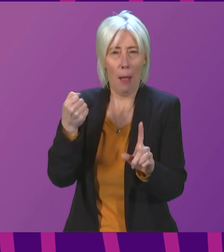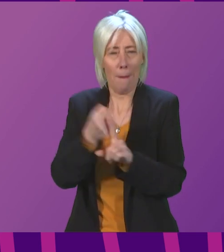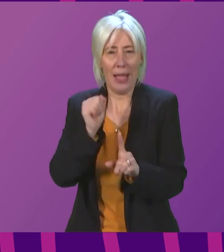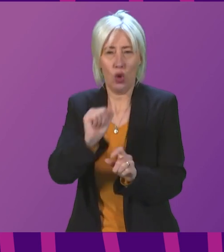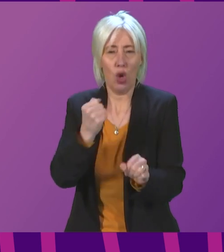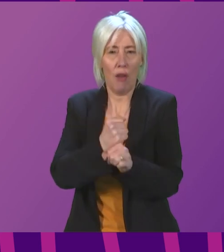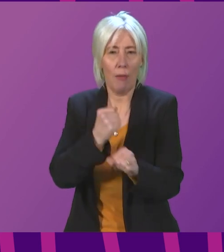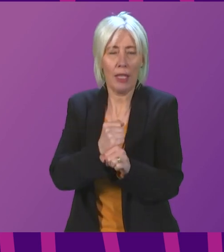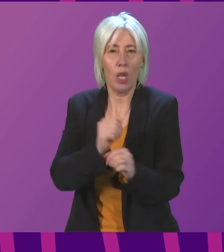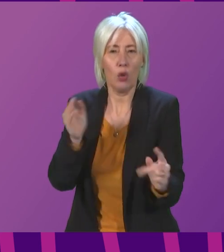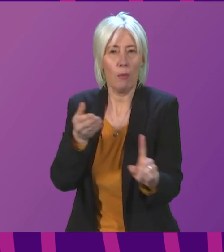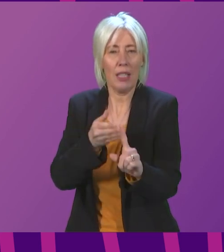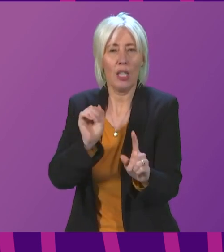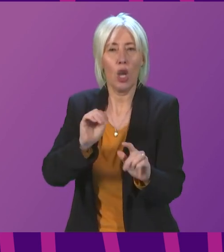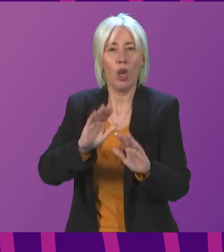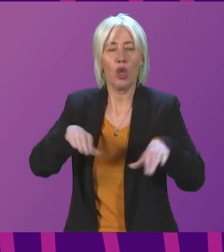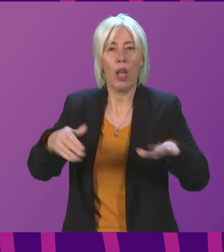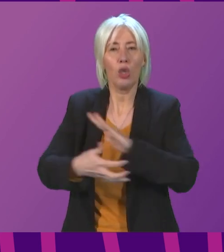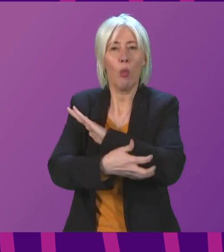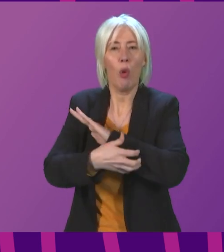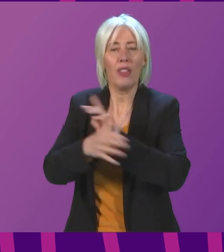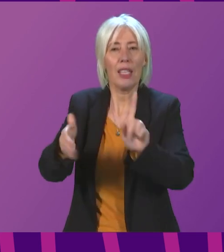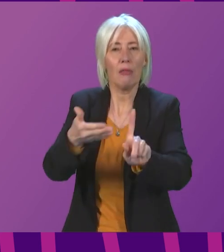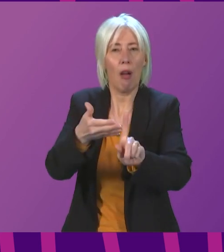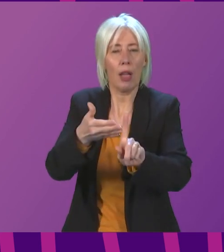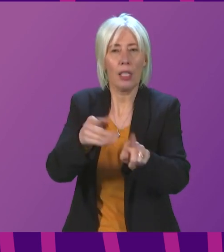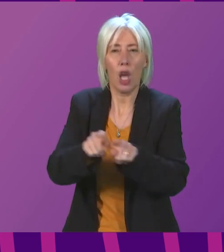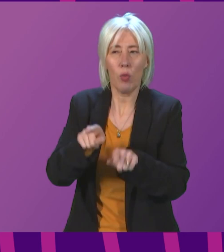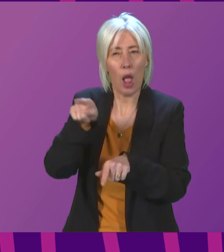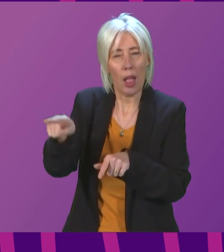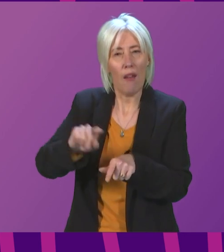to meet her child poverty targets, and say whether she supports the Poverty Alliance’s